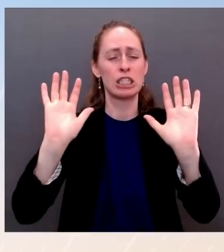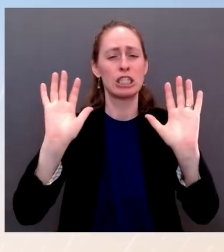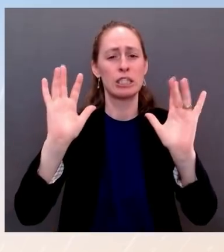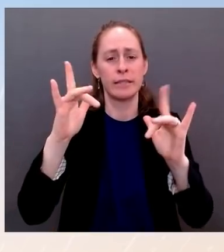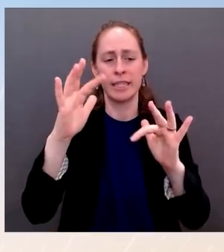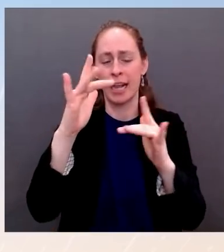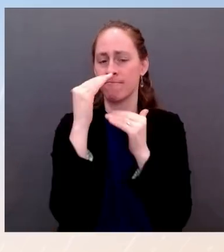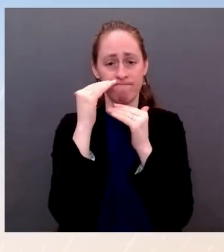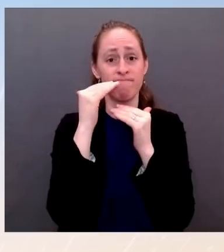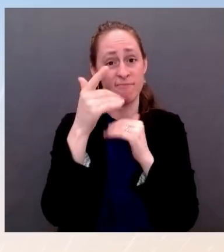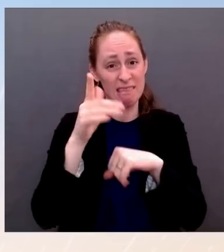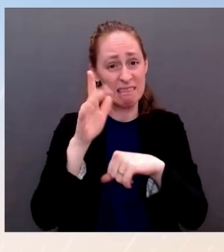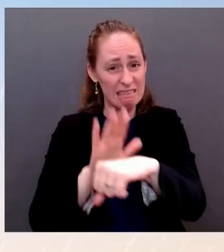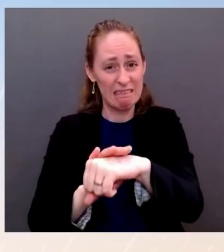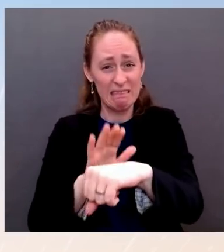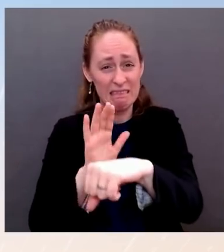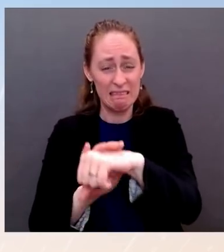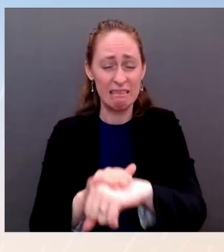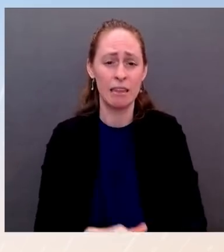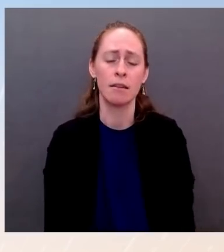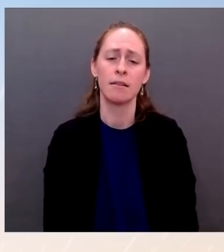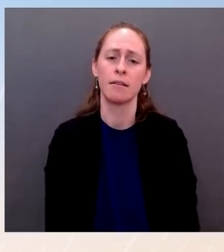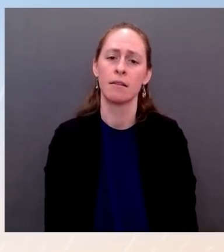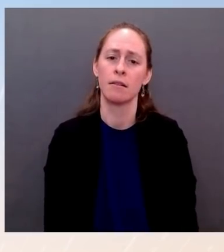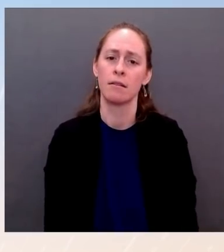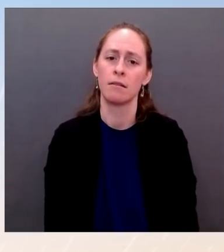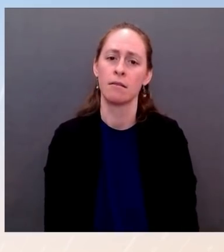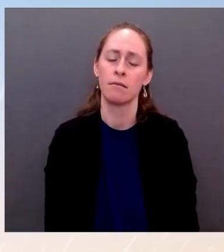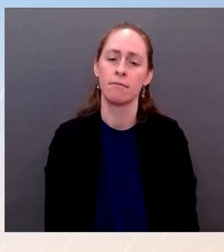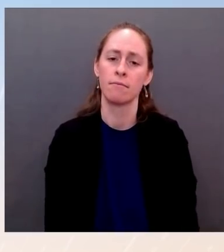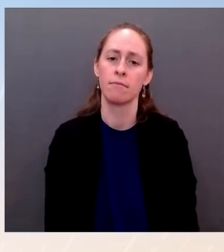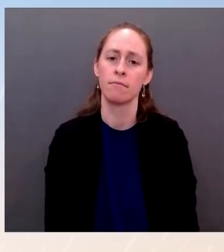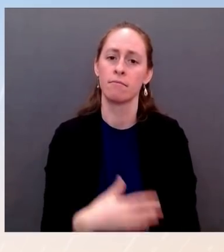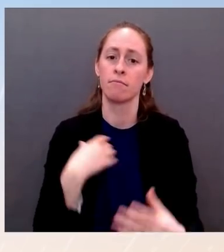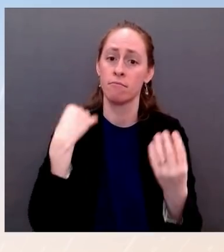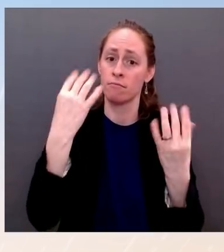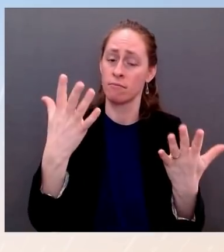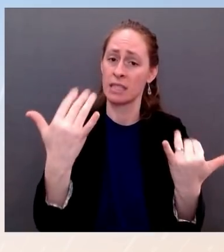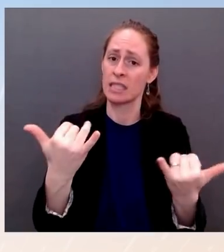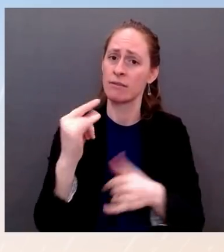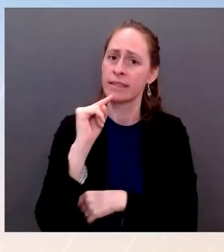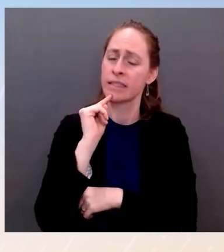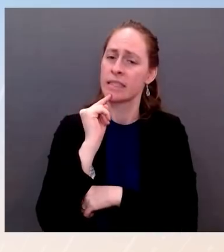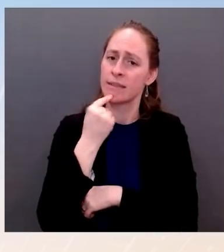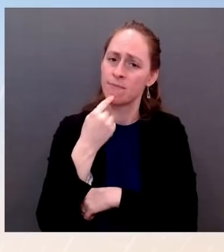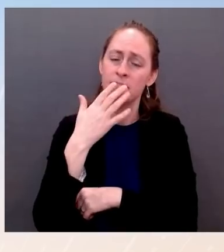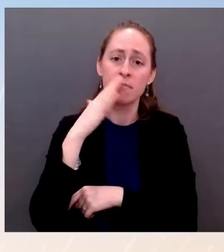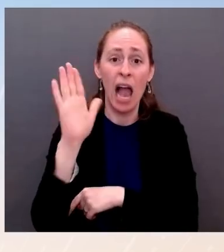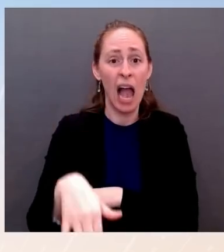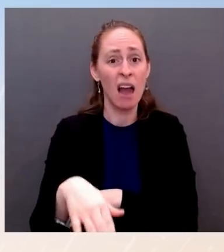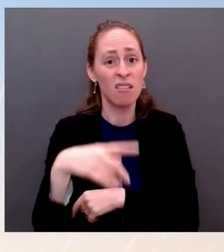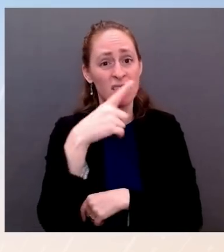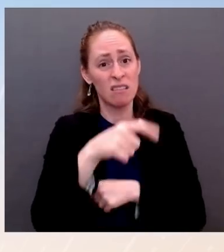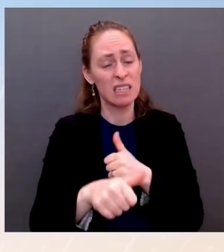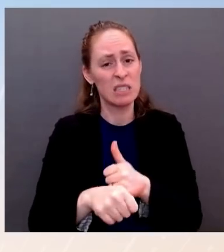and the threat is immediate enough that prudence demands that is the time to leave now while commercial options